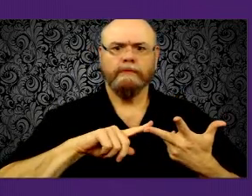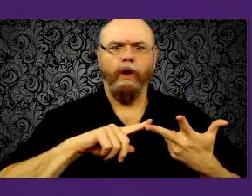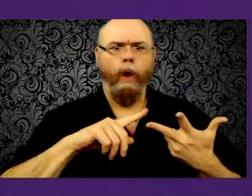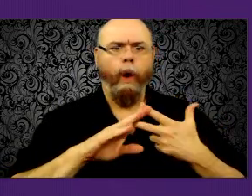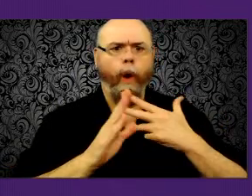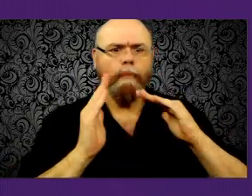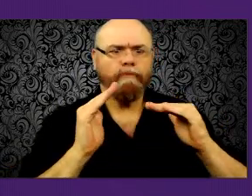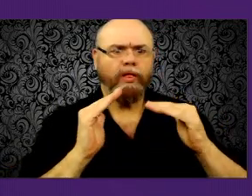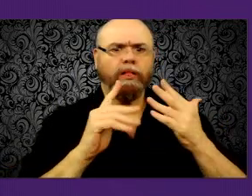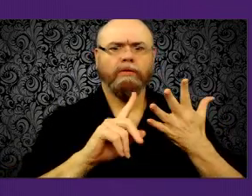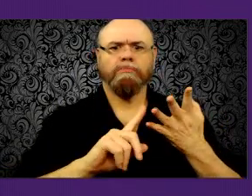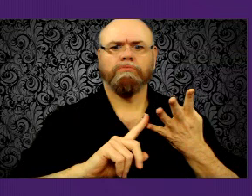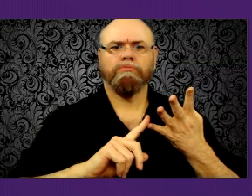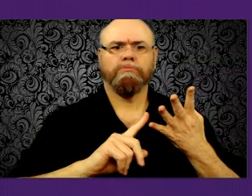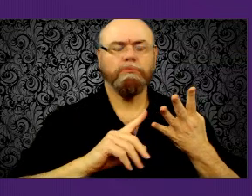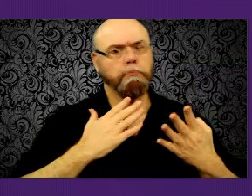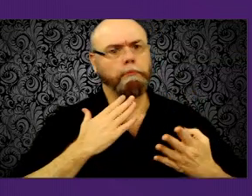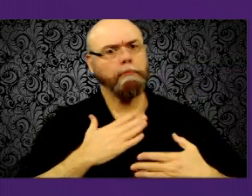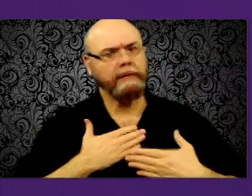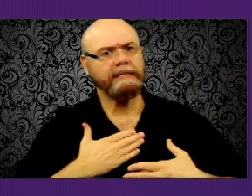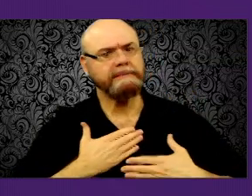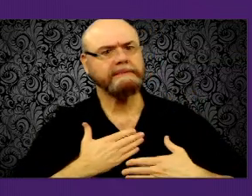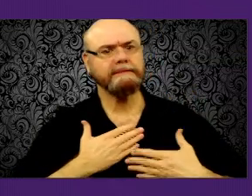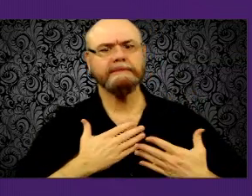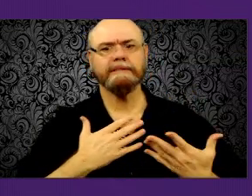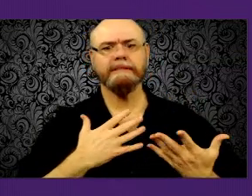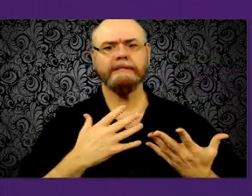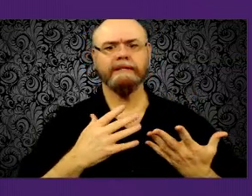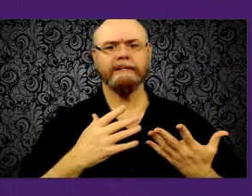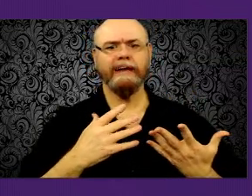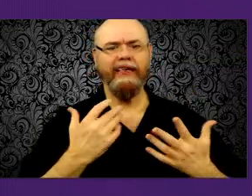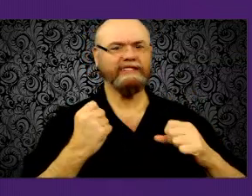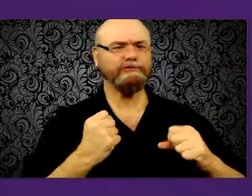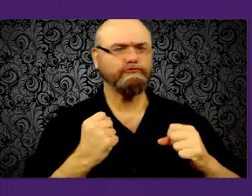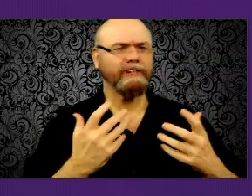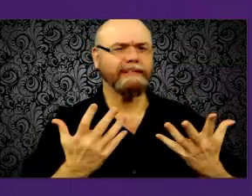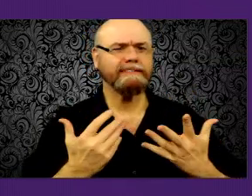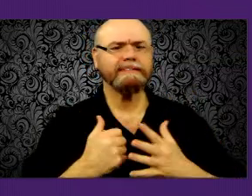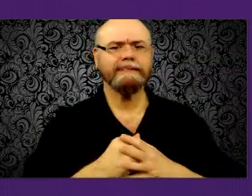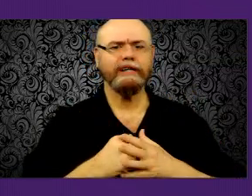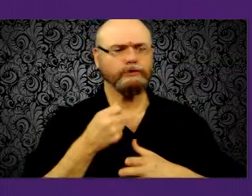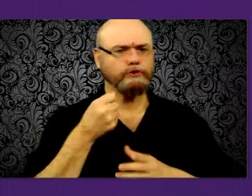Strengths. To be able to support herself and possibly her family